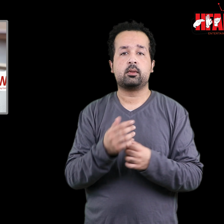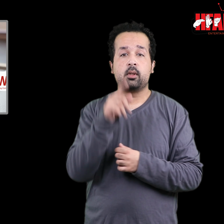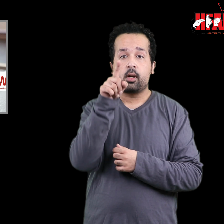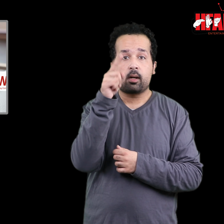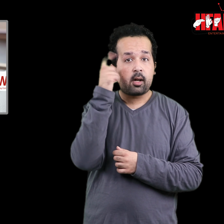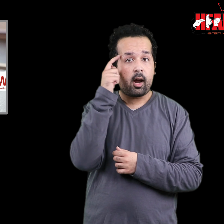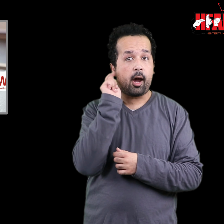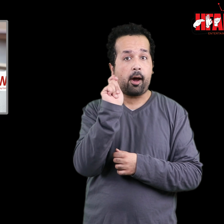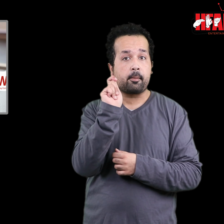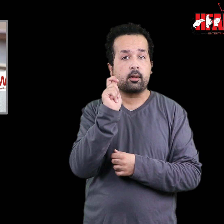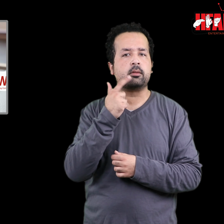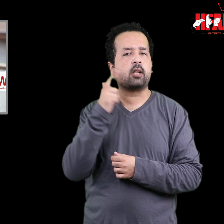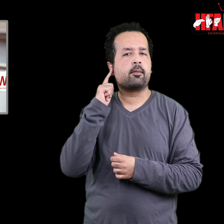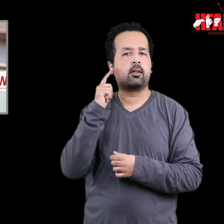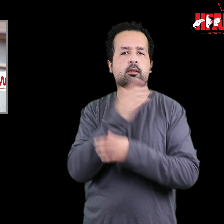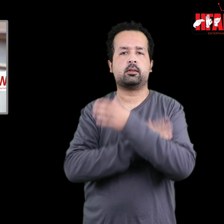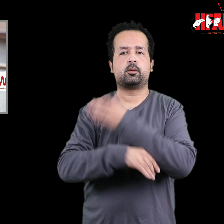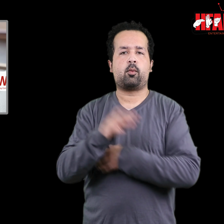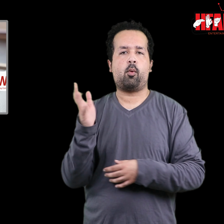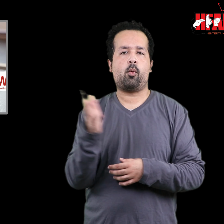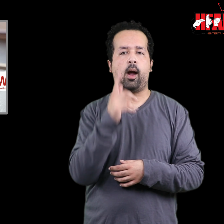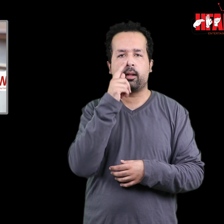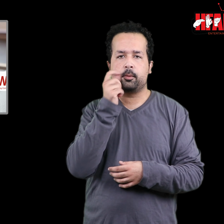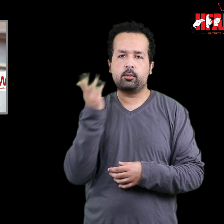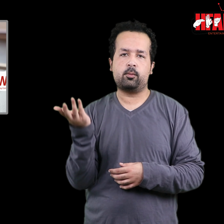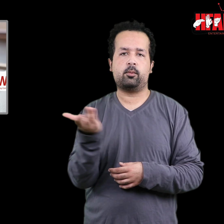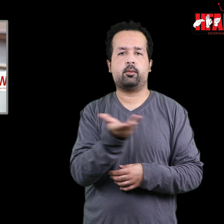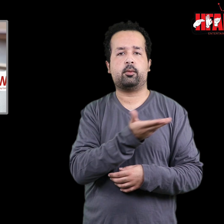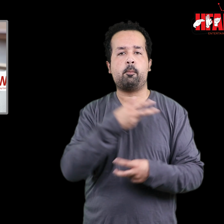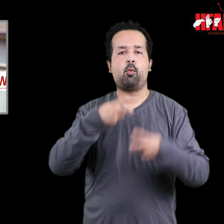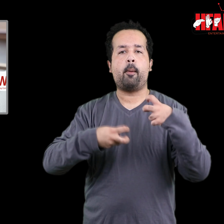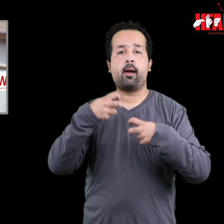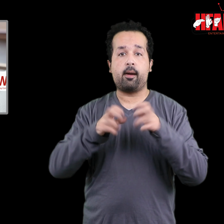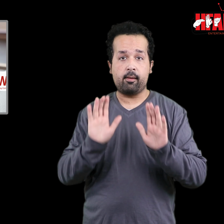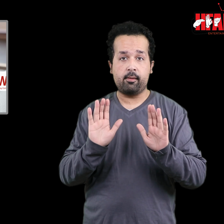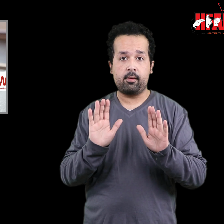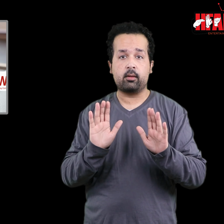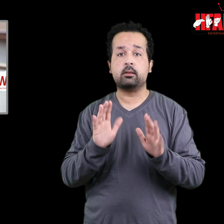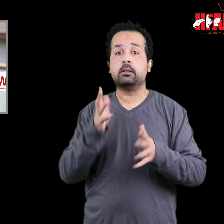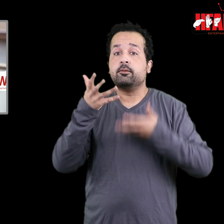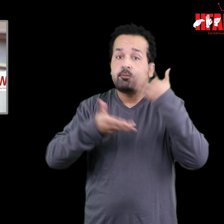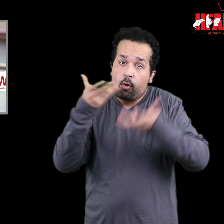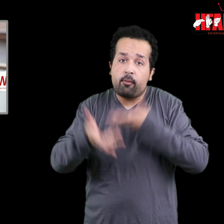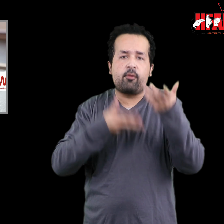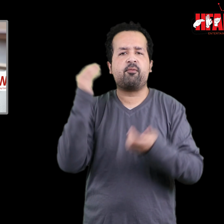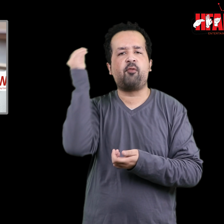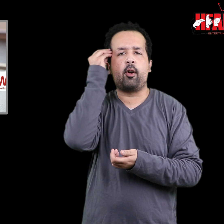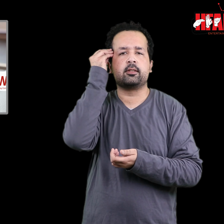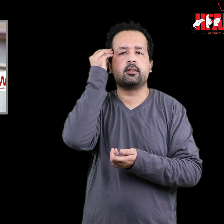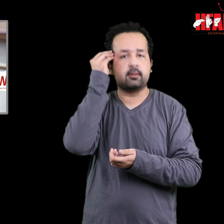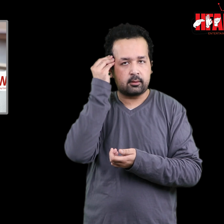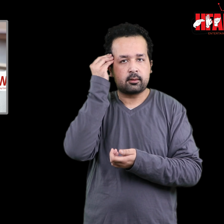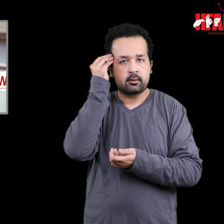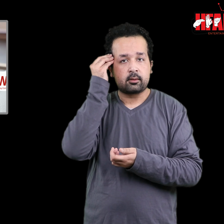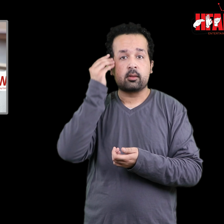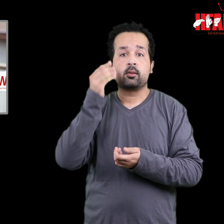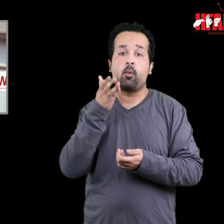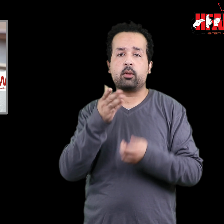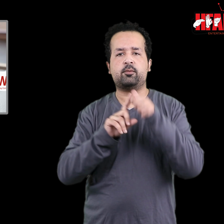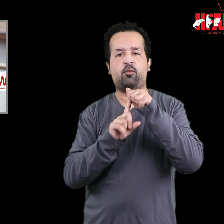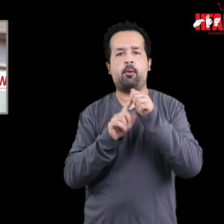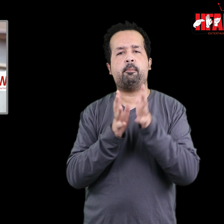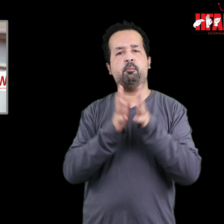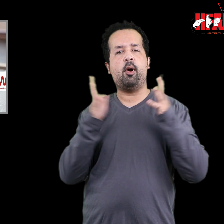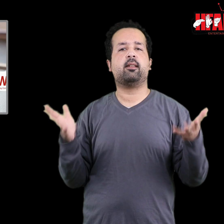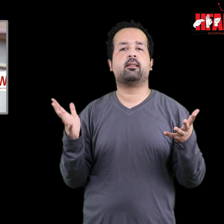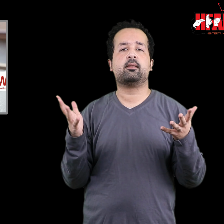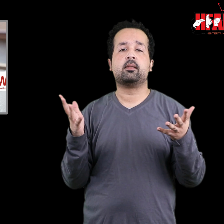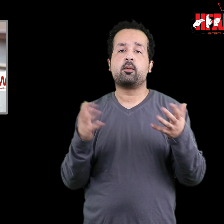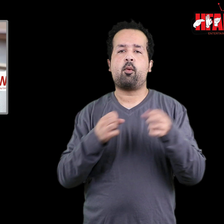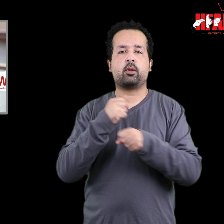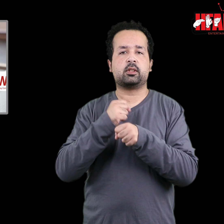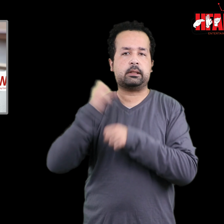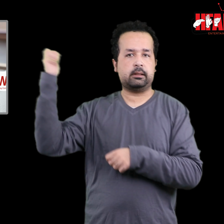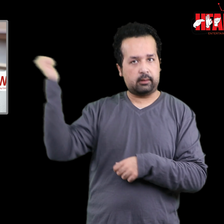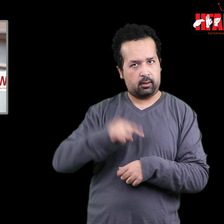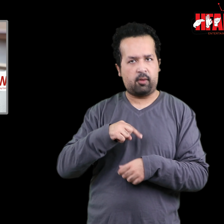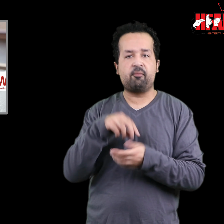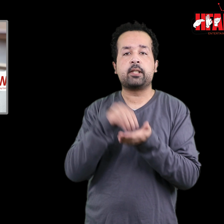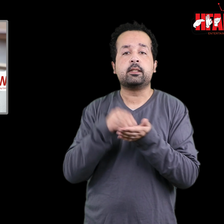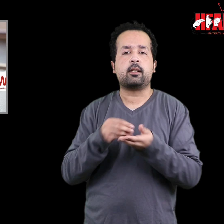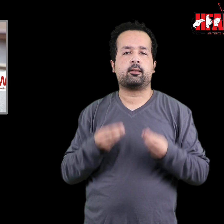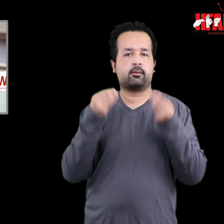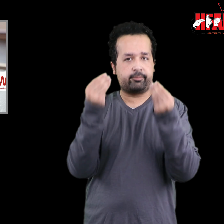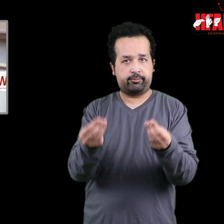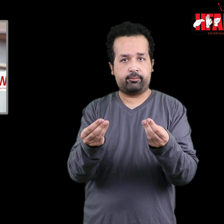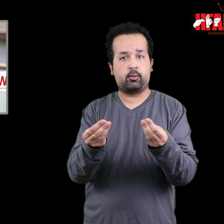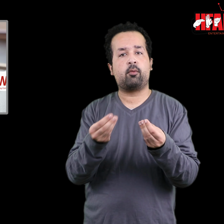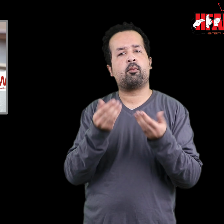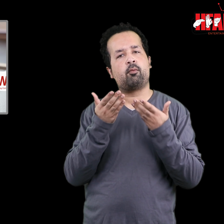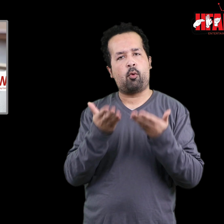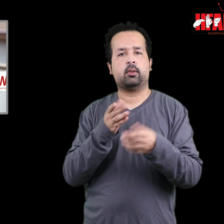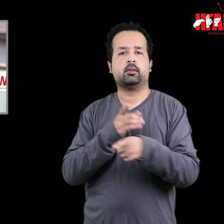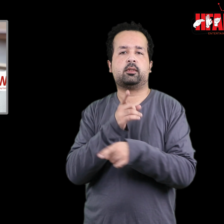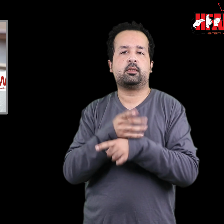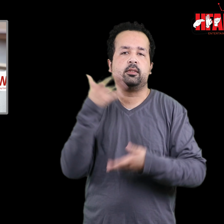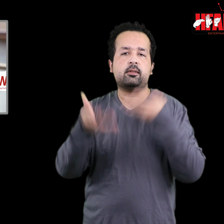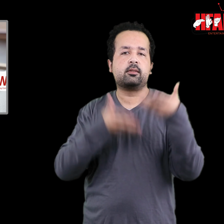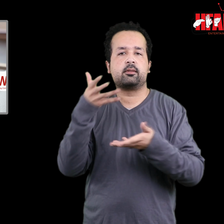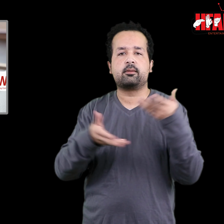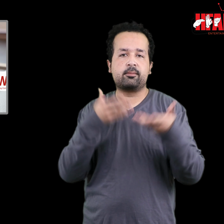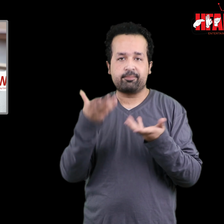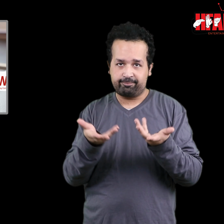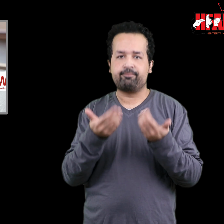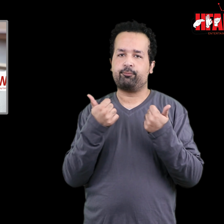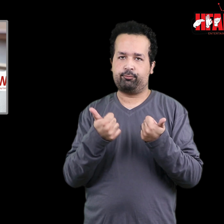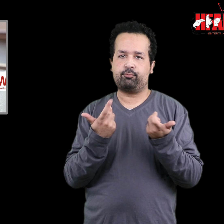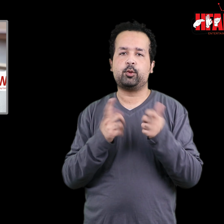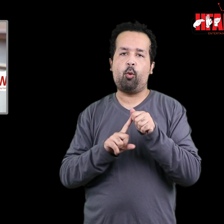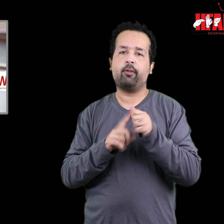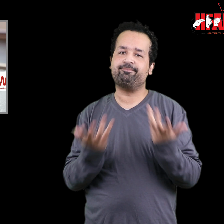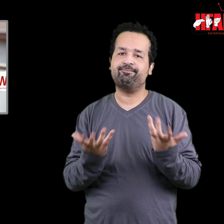Its objective is to make them aware of the problems and easy access to the facilities, which Government has provided